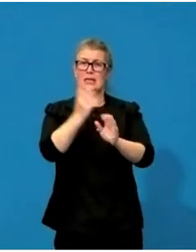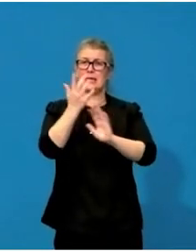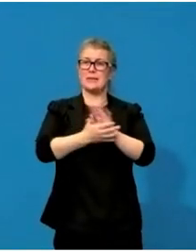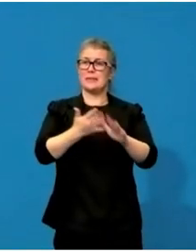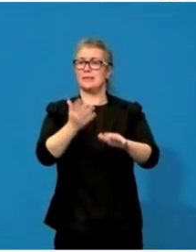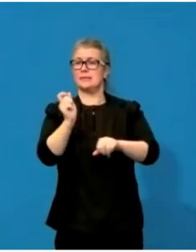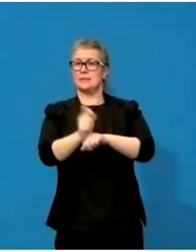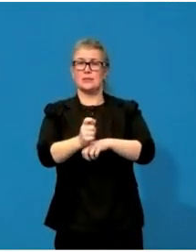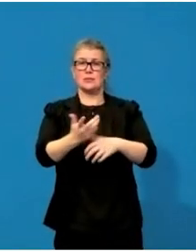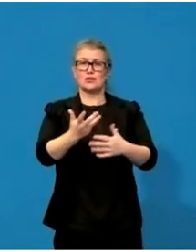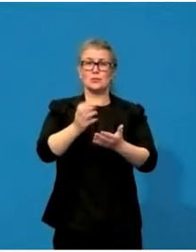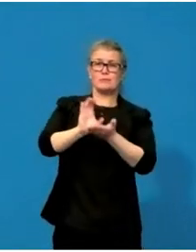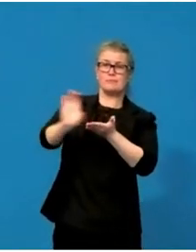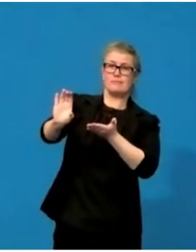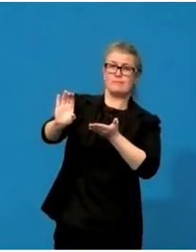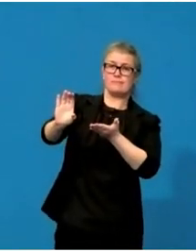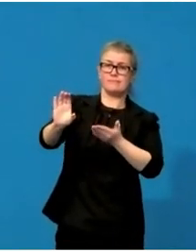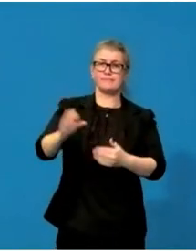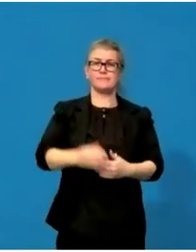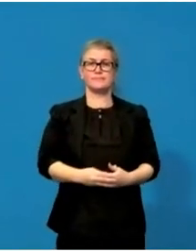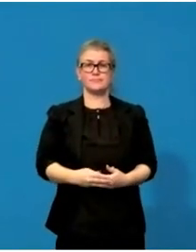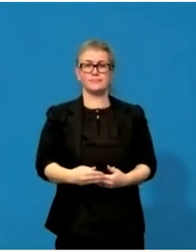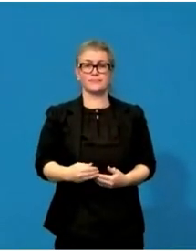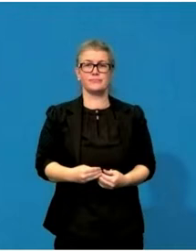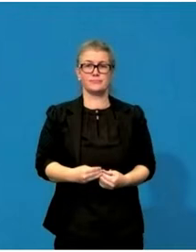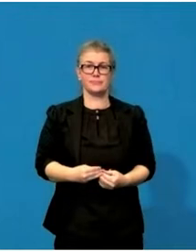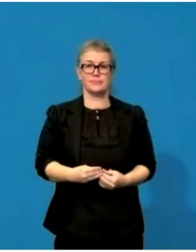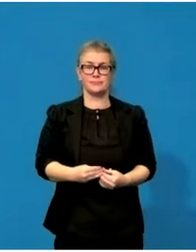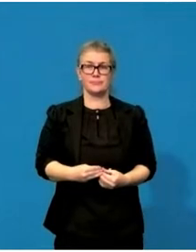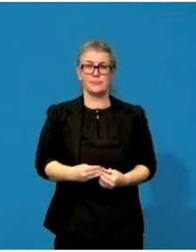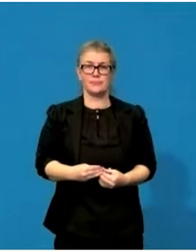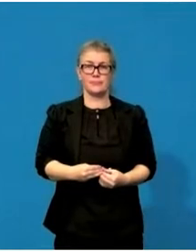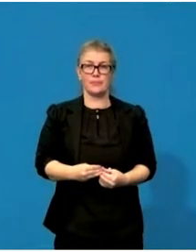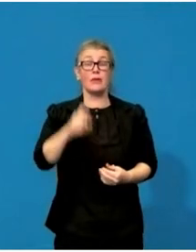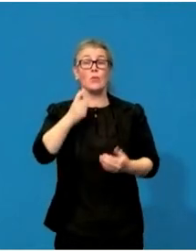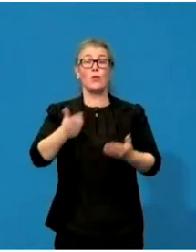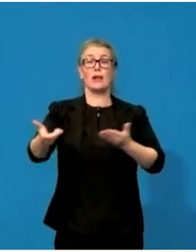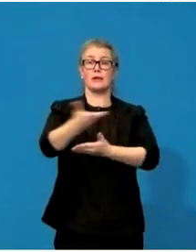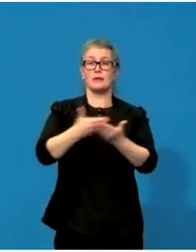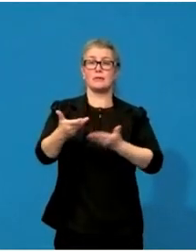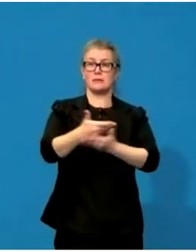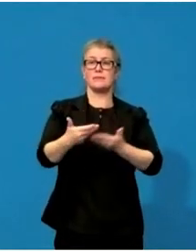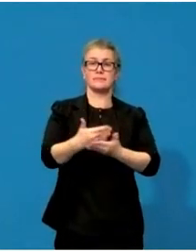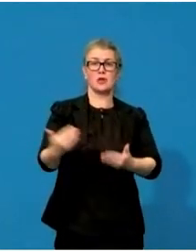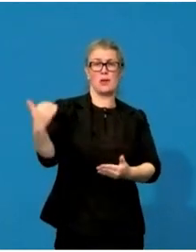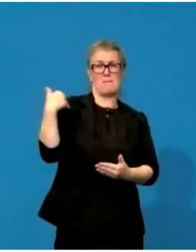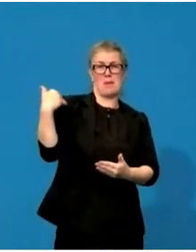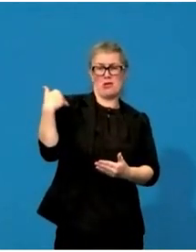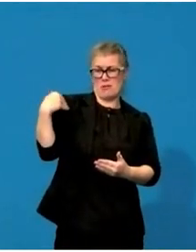We will discuss during the public hearing, Commissioners, whether the issues highlighted